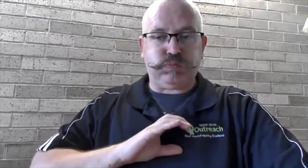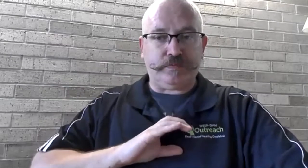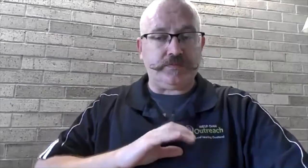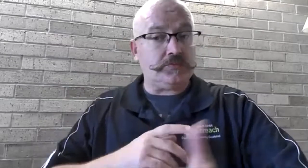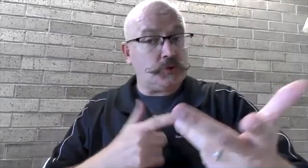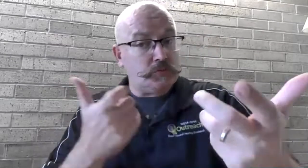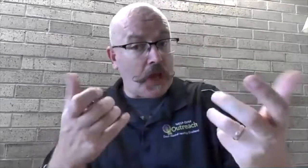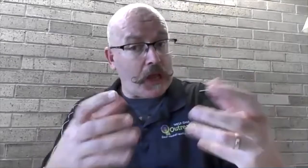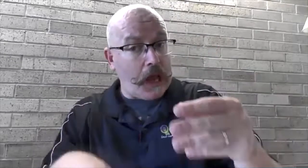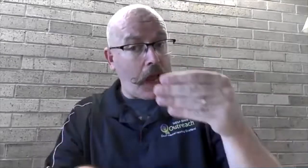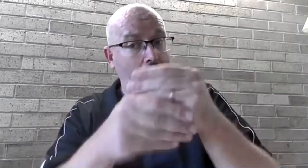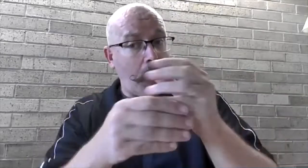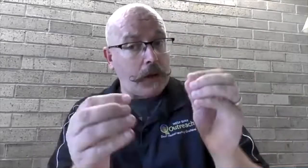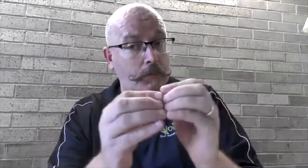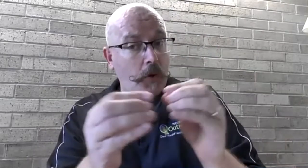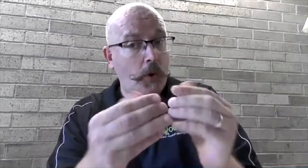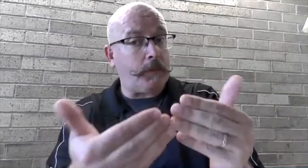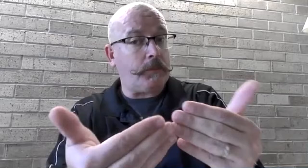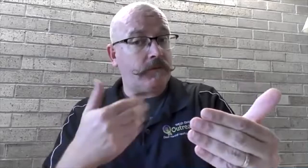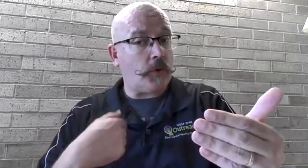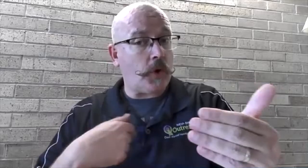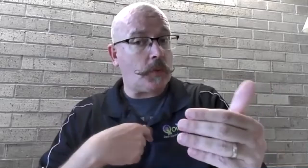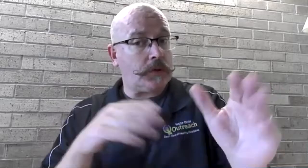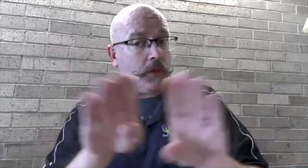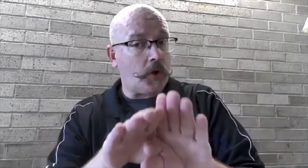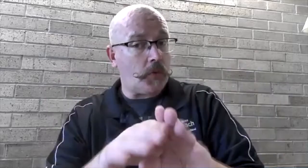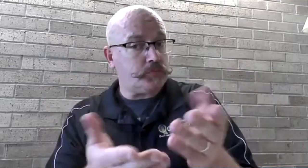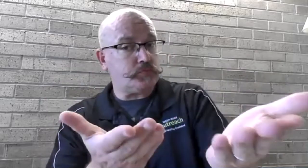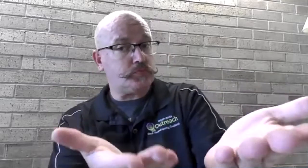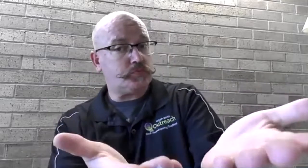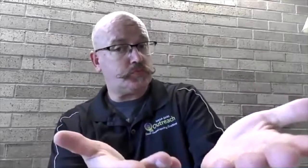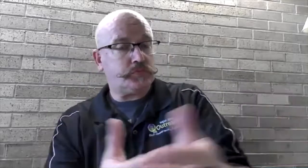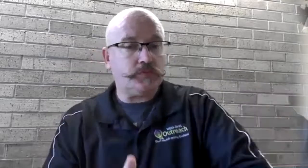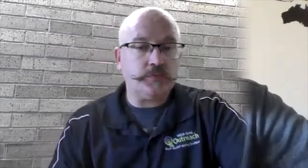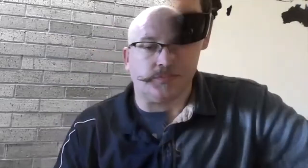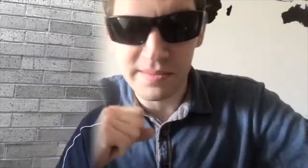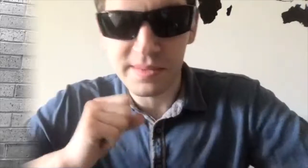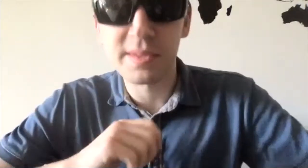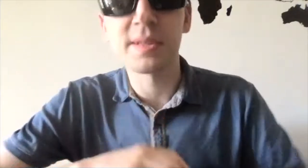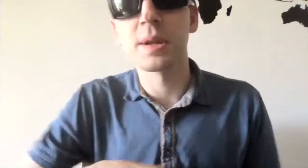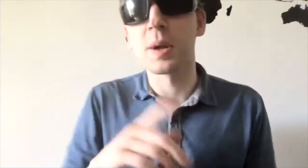self-confidence. Is there anything that you'd like to add before we close our session today?